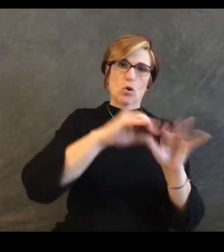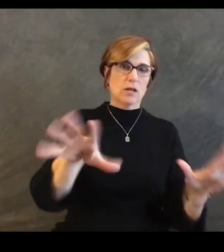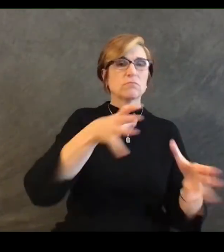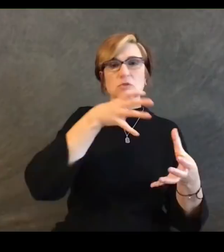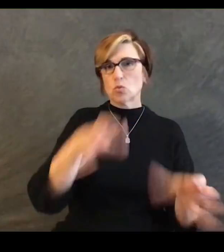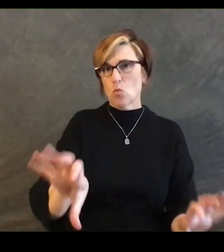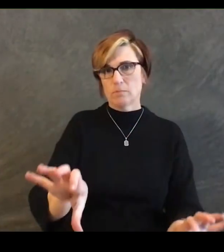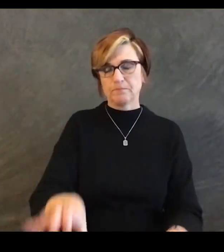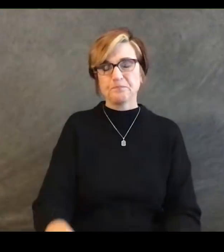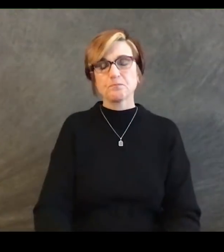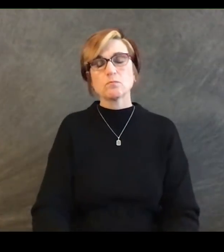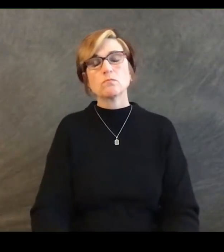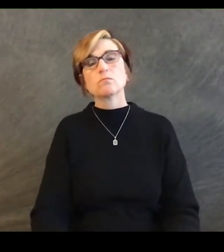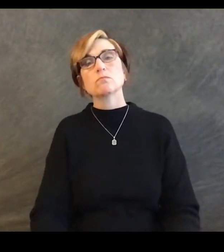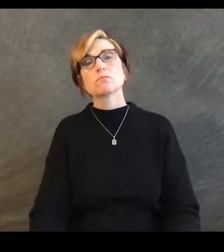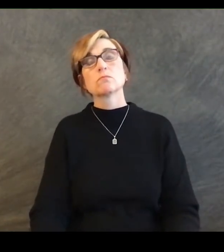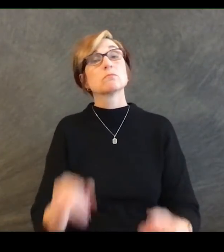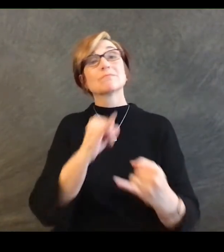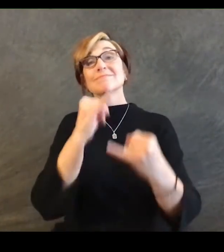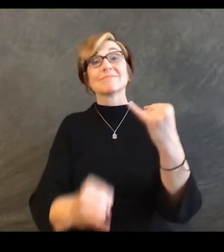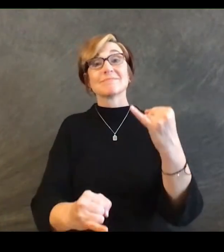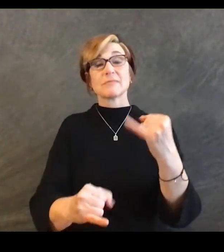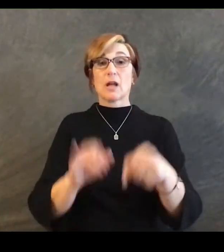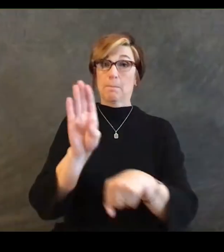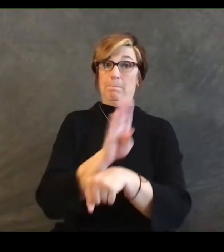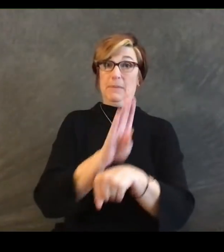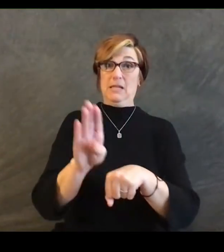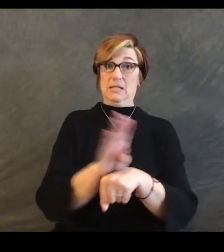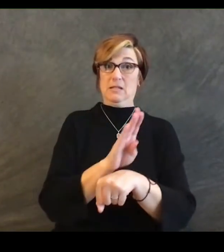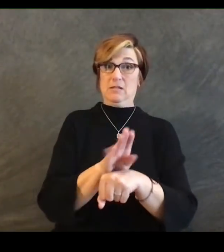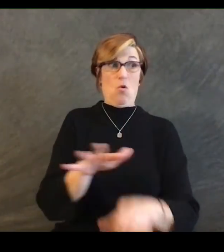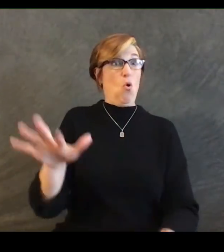businesses around America are stepping up as never before